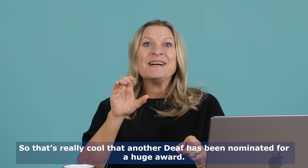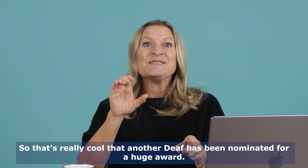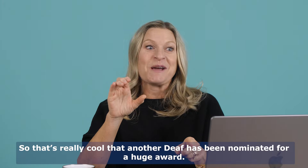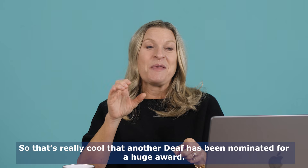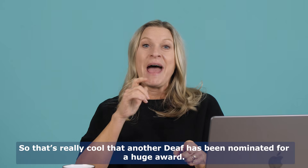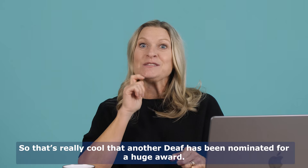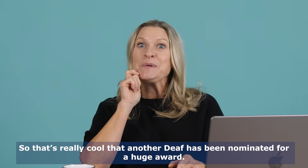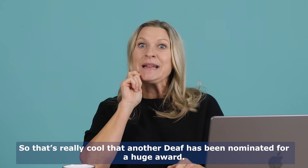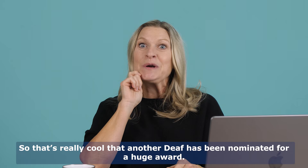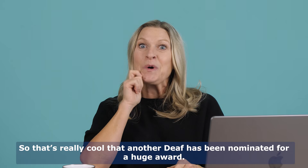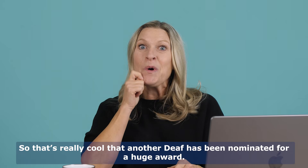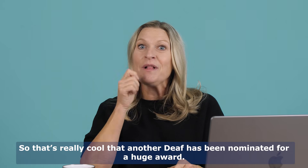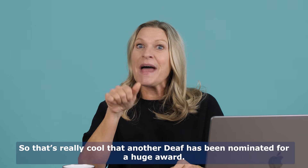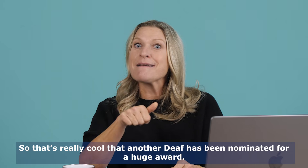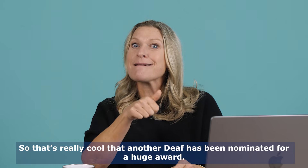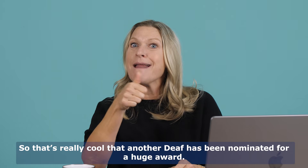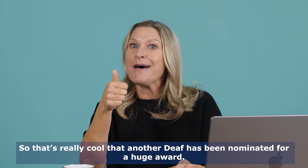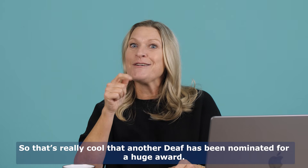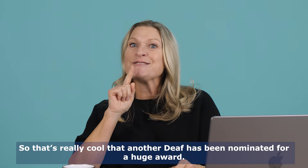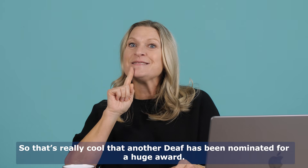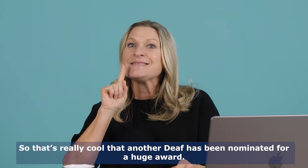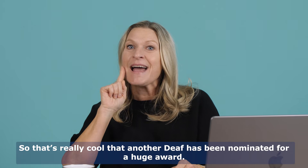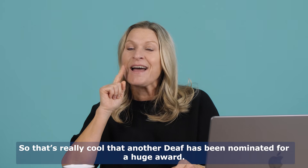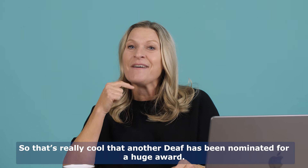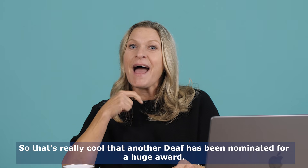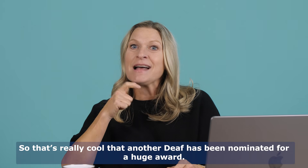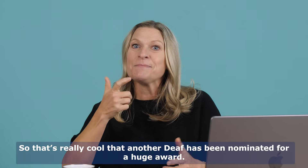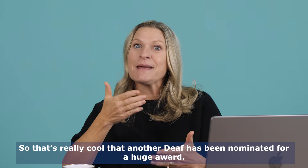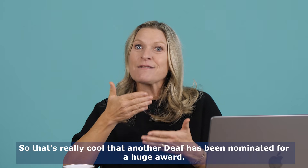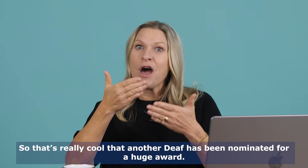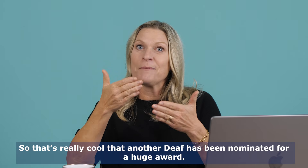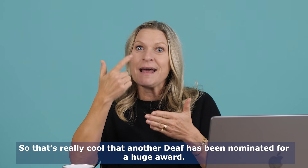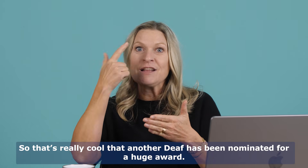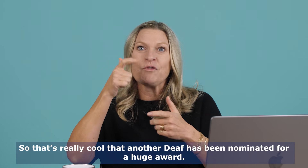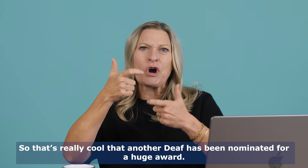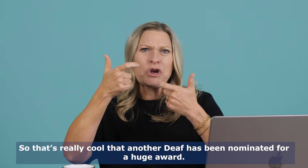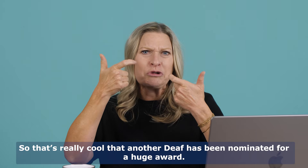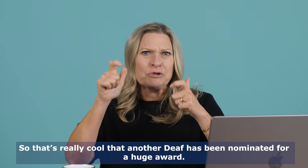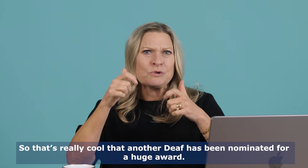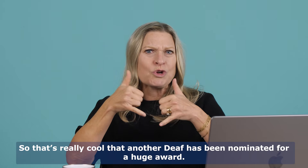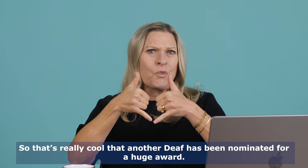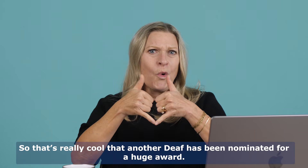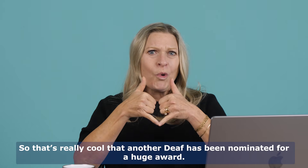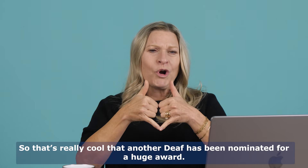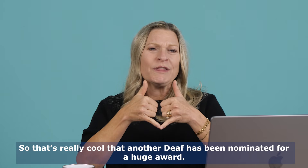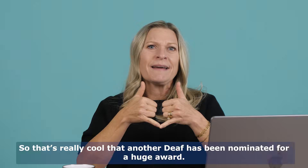So that’s really cool that another Deaf has been nominated for a huge award.